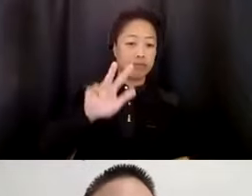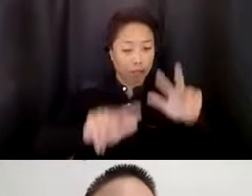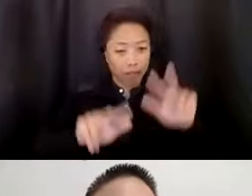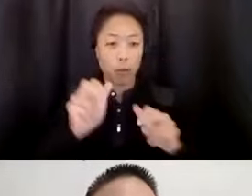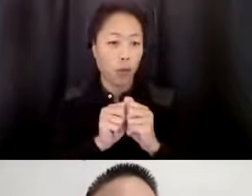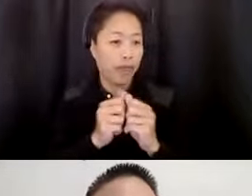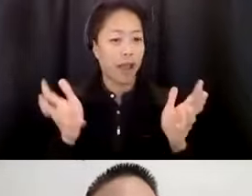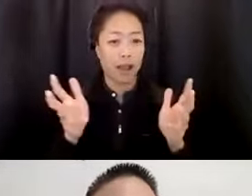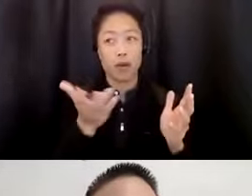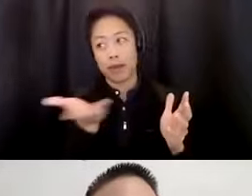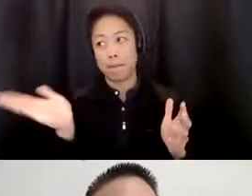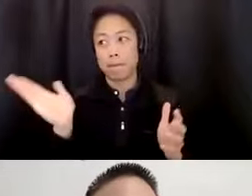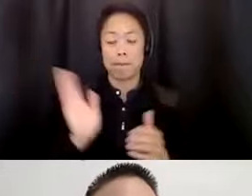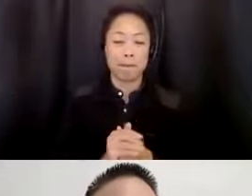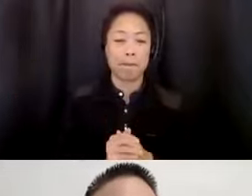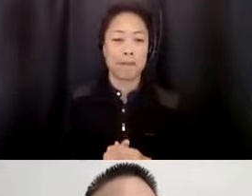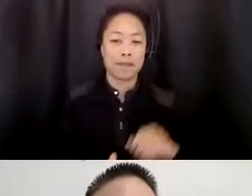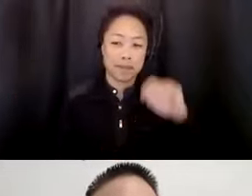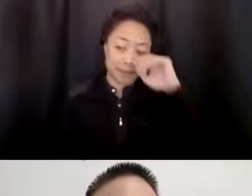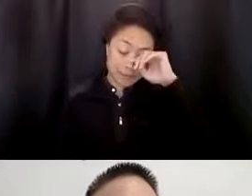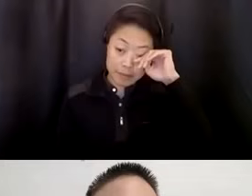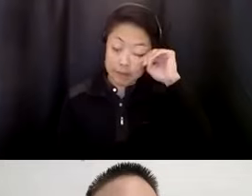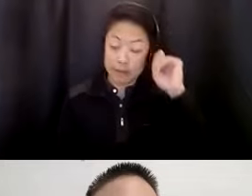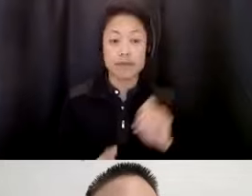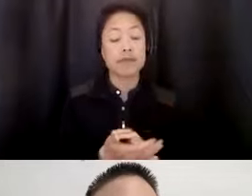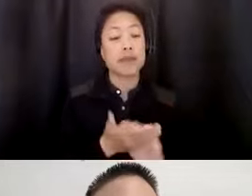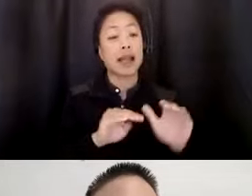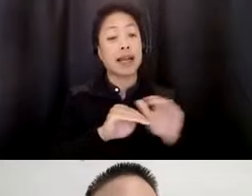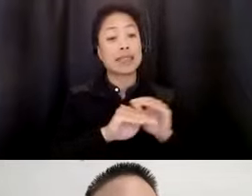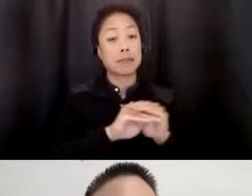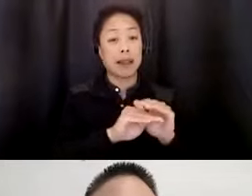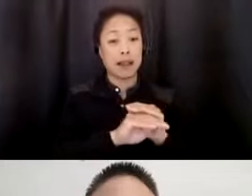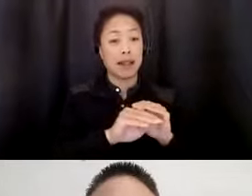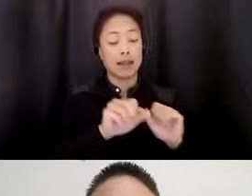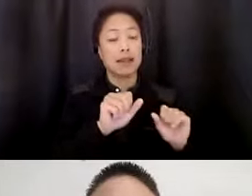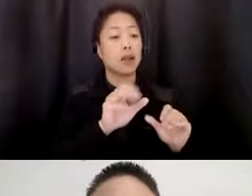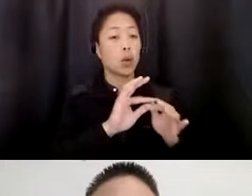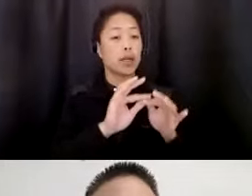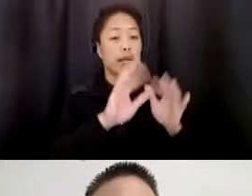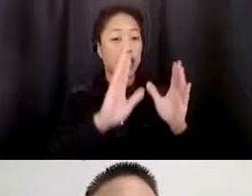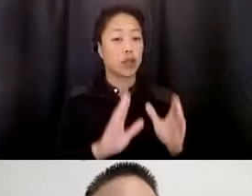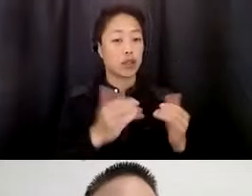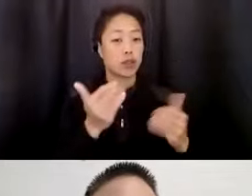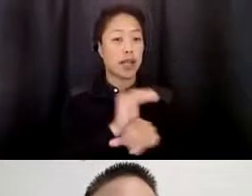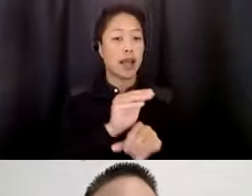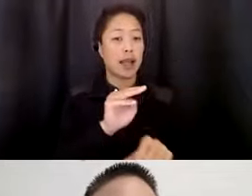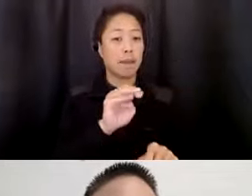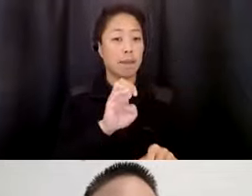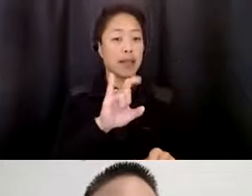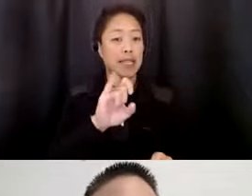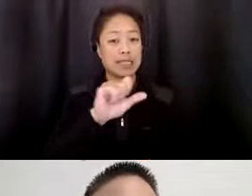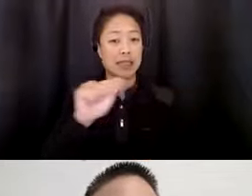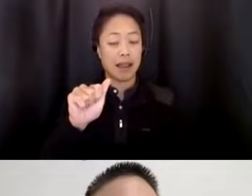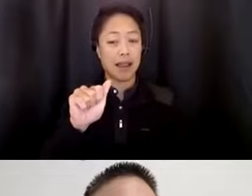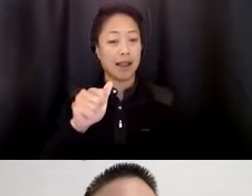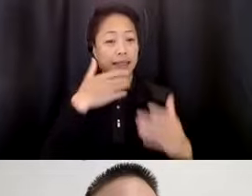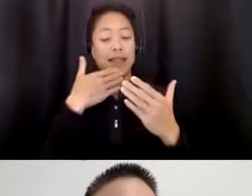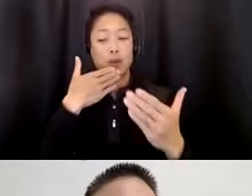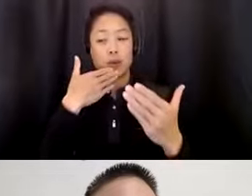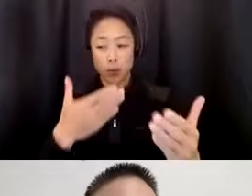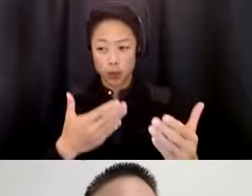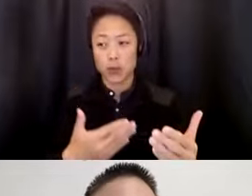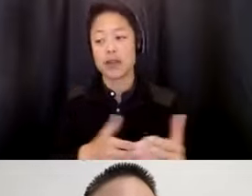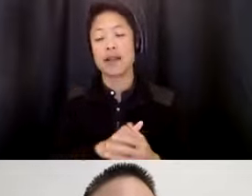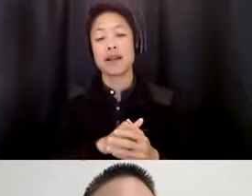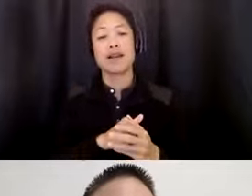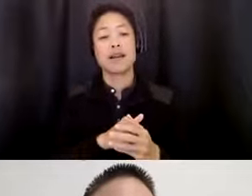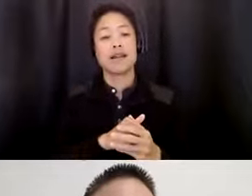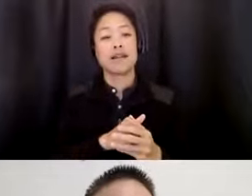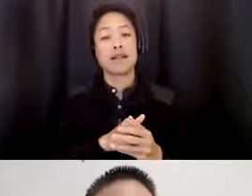Our Accessibility Coordinator tonight is melissa. Thank you for helping us